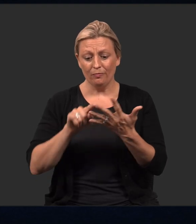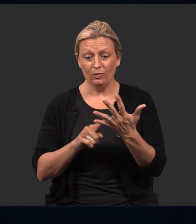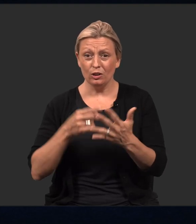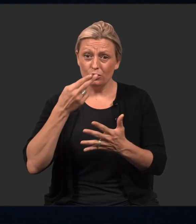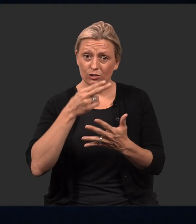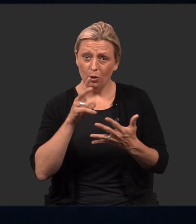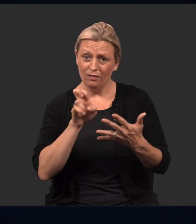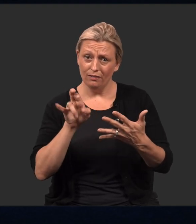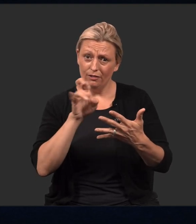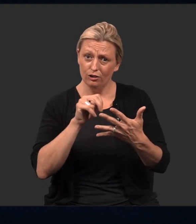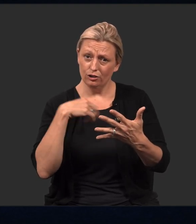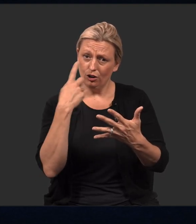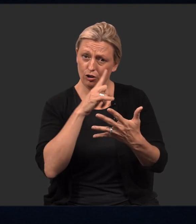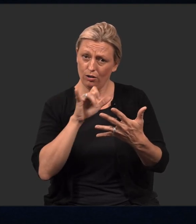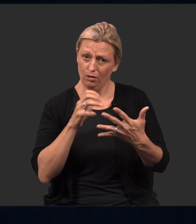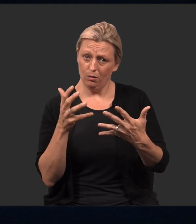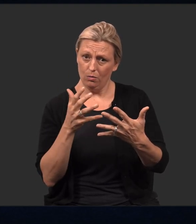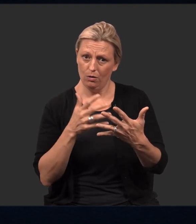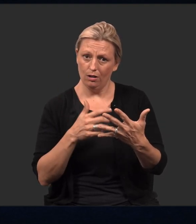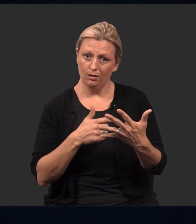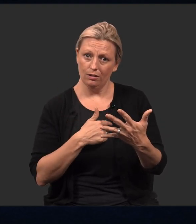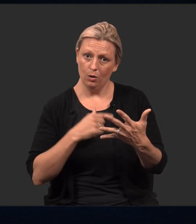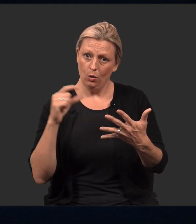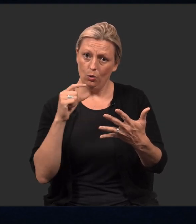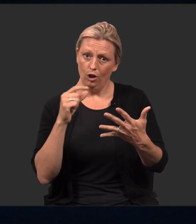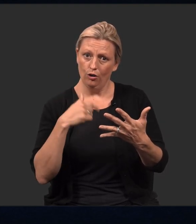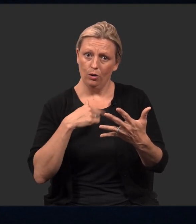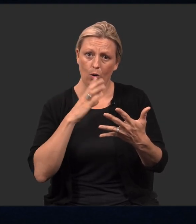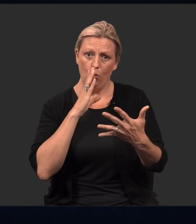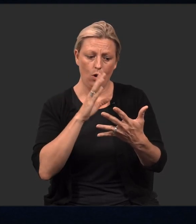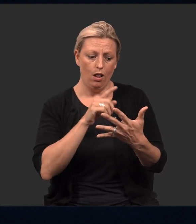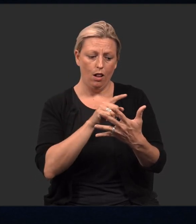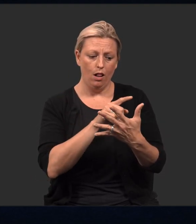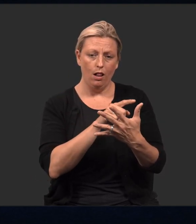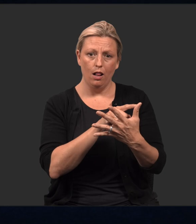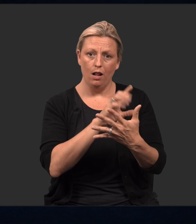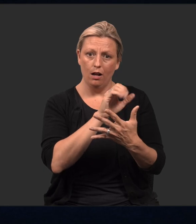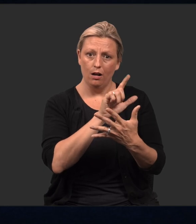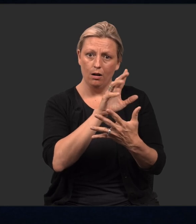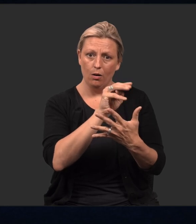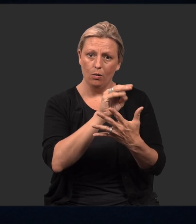Now I will describe the short version of the exercise. Think of your word, and you will repeat it five times.